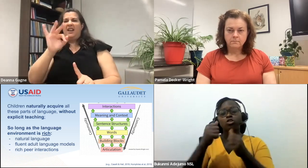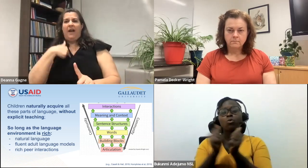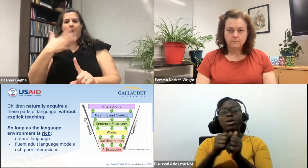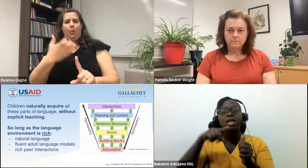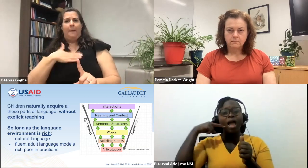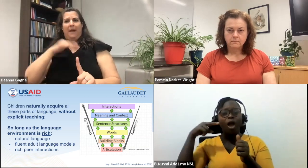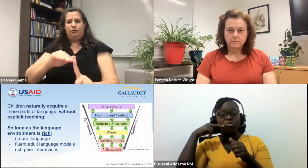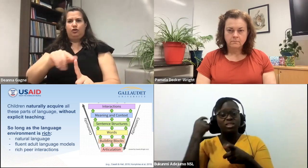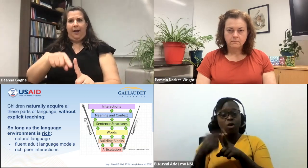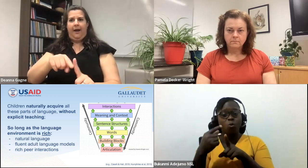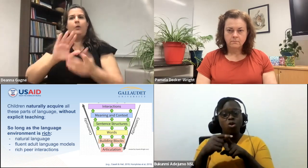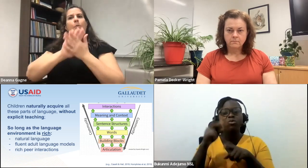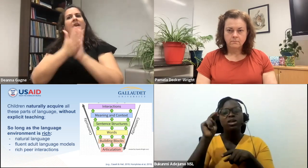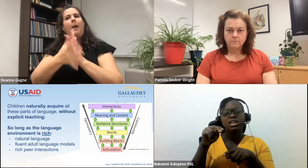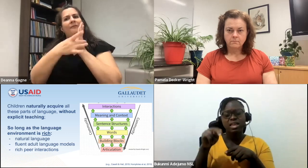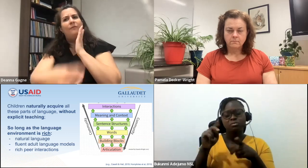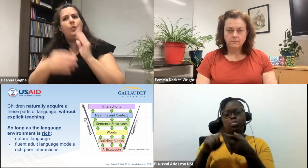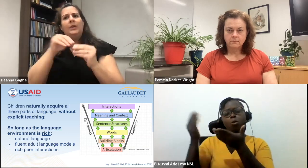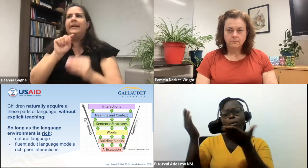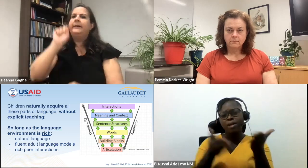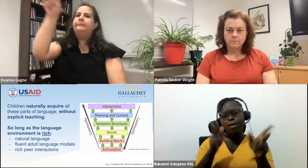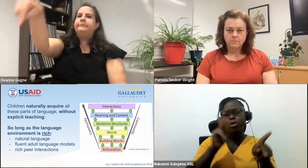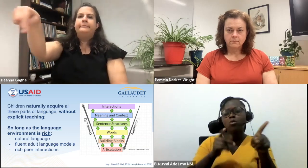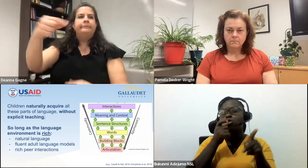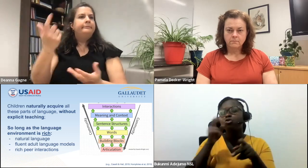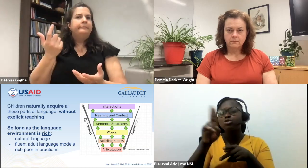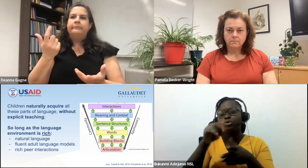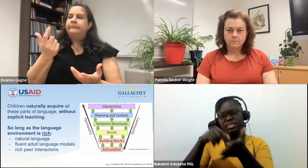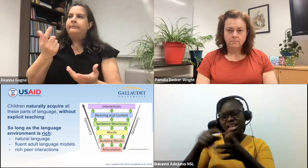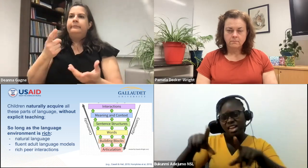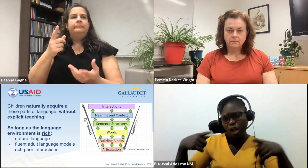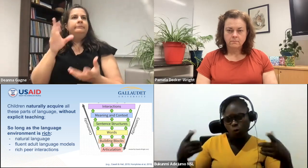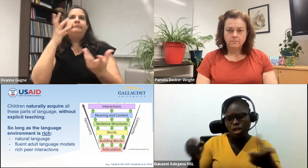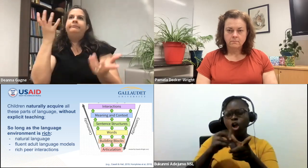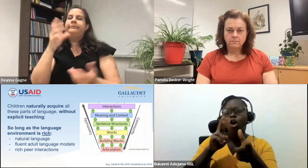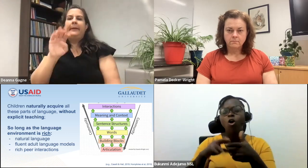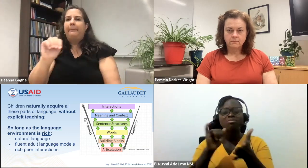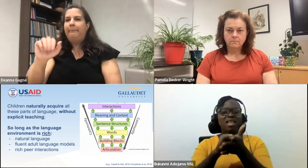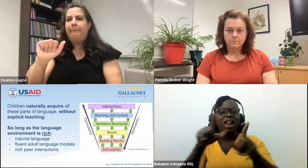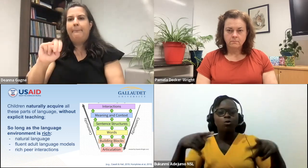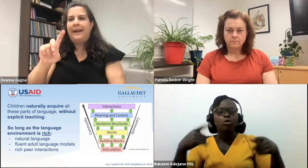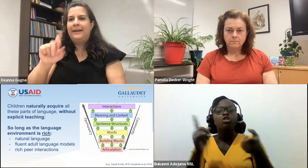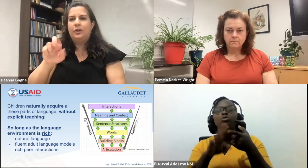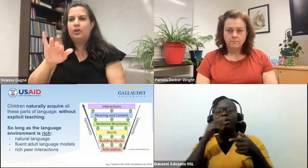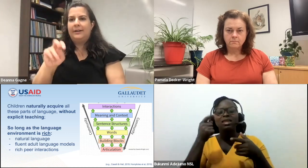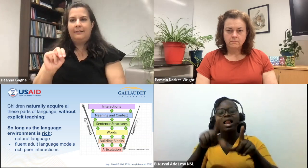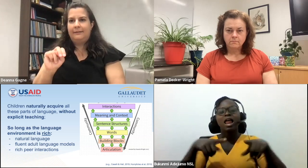So if I want my child to become a fluid and the language of another place. Say.